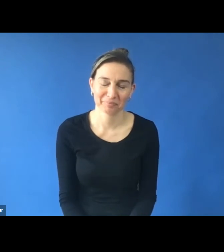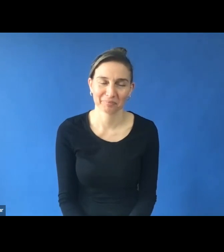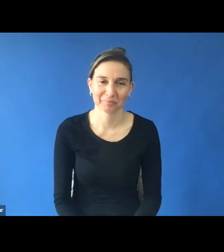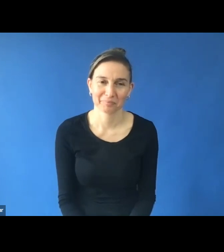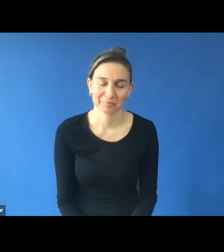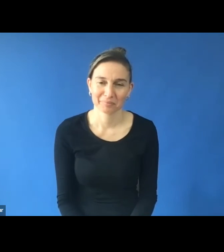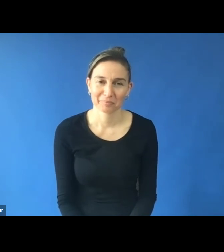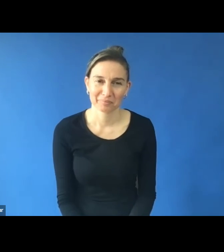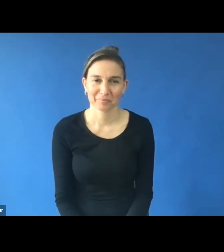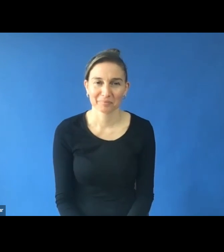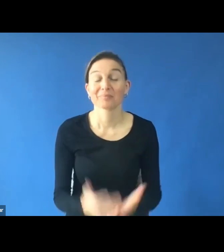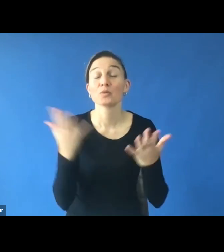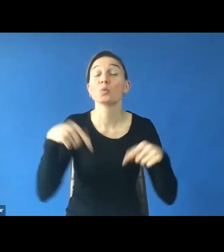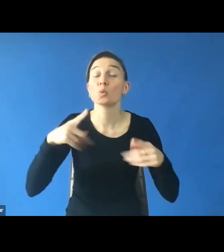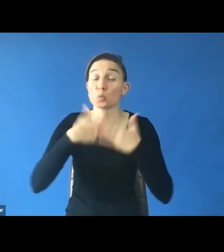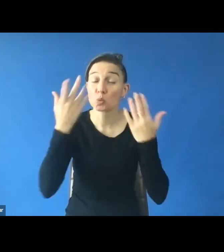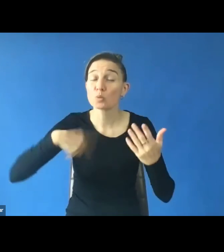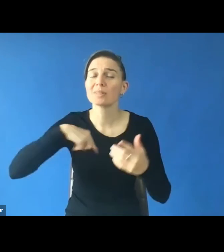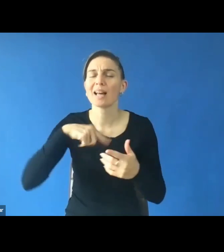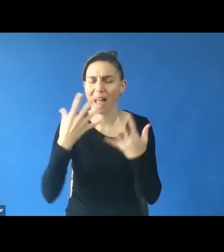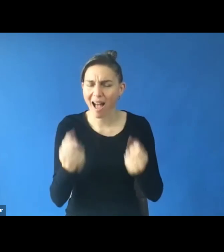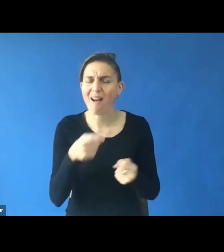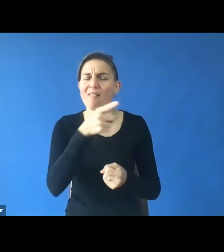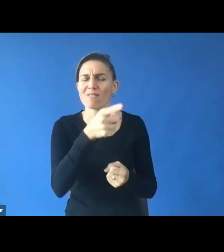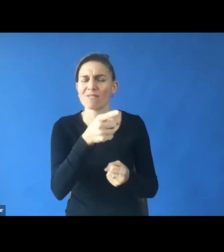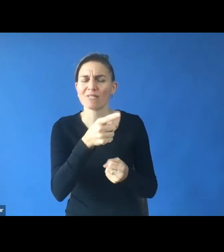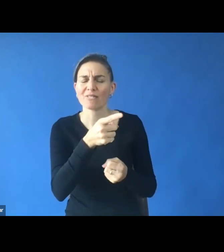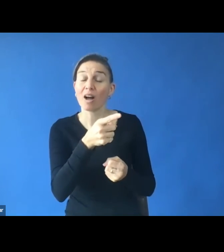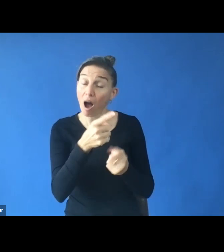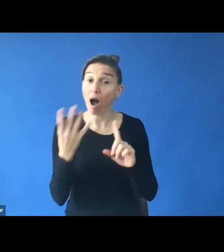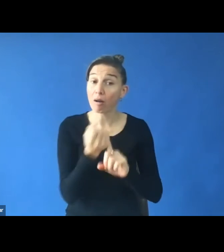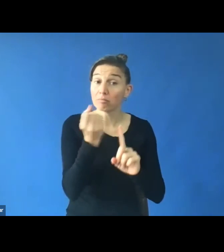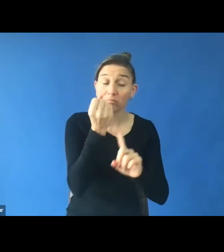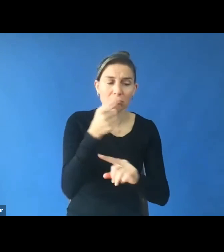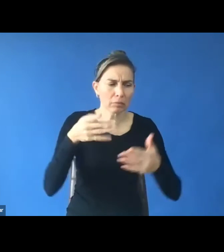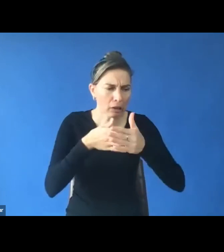Today we heard some of the solutions piloted during the three years to promote access